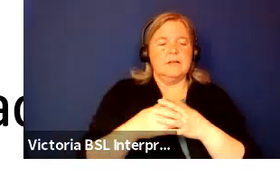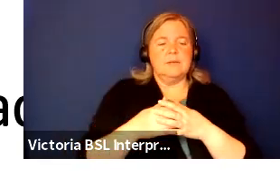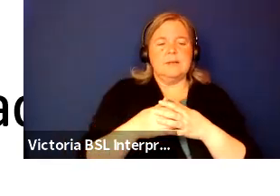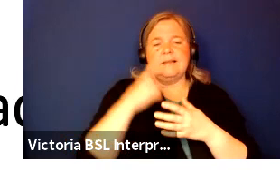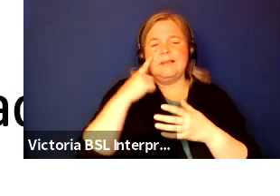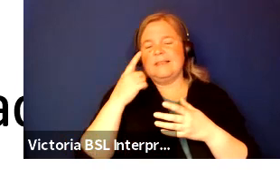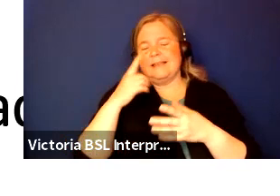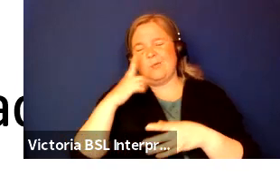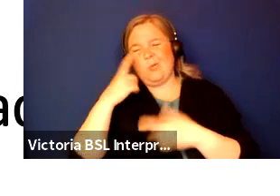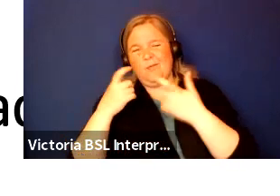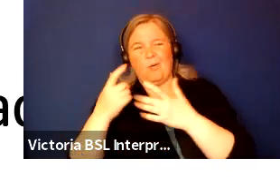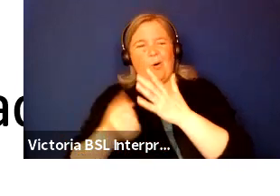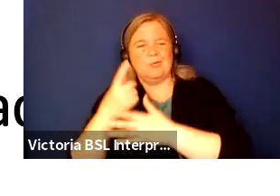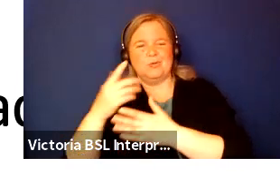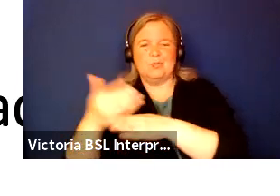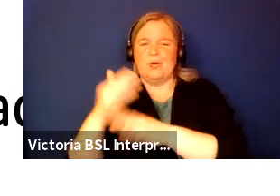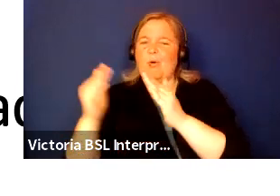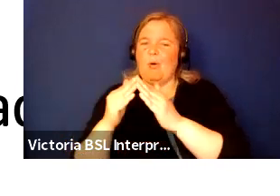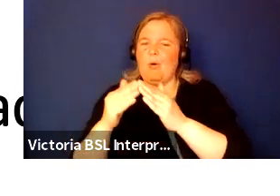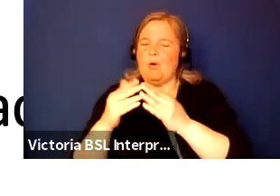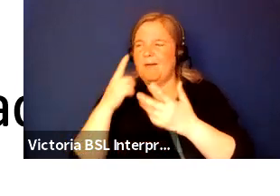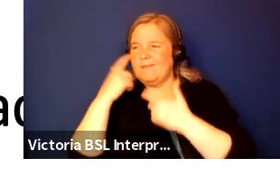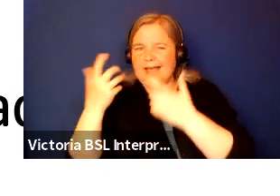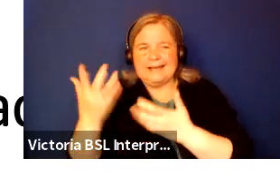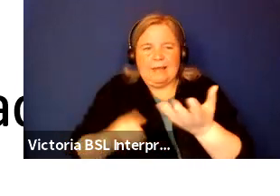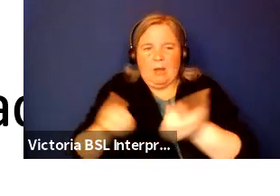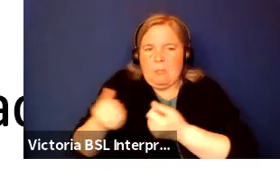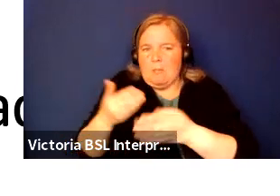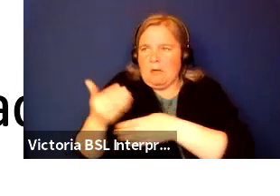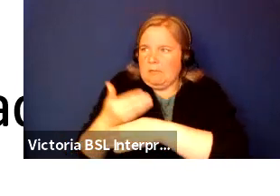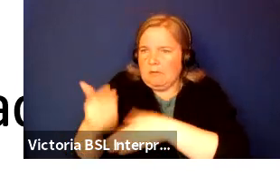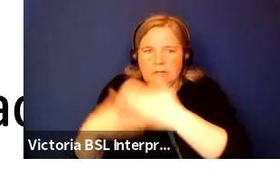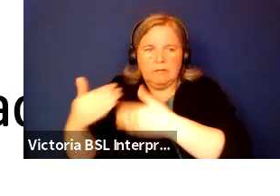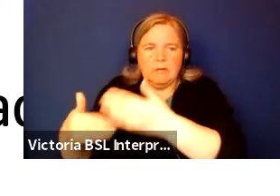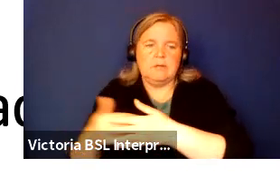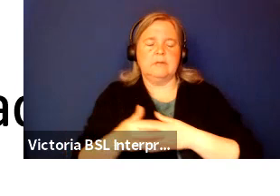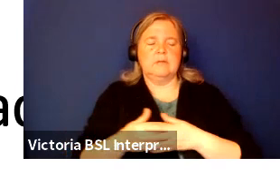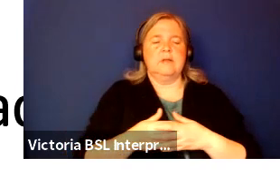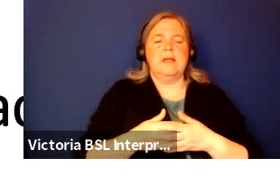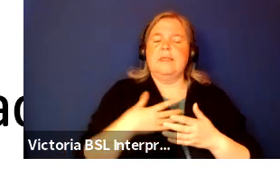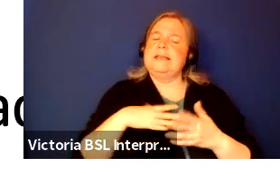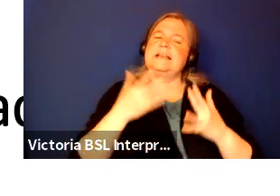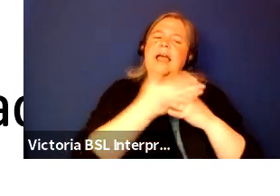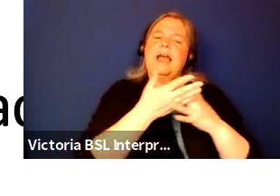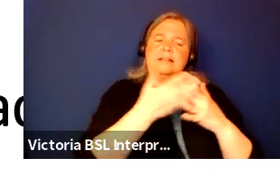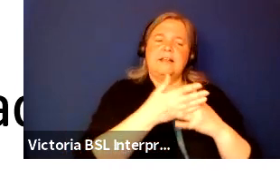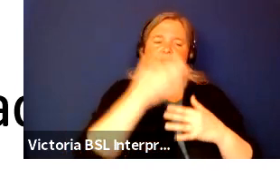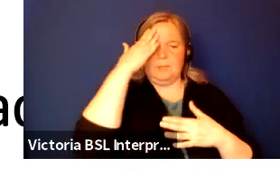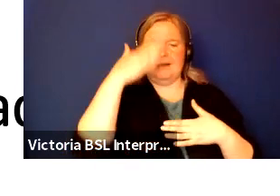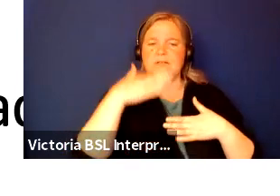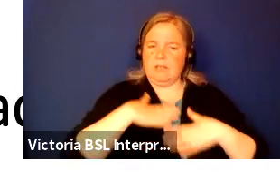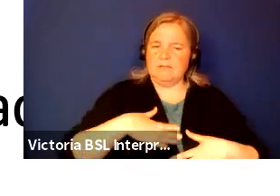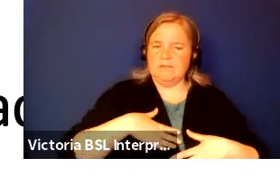from home, income generating activities, access to mental psychological support.